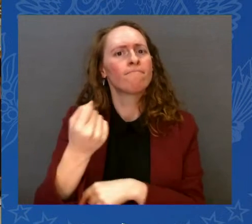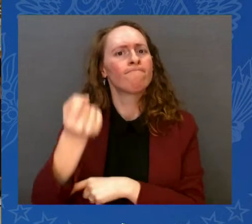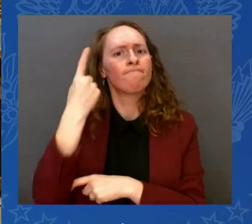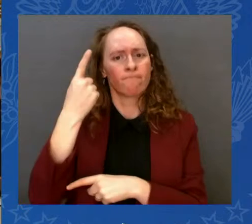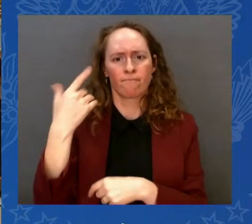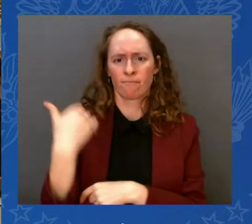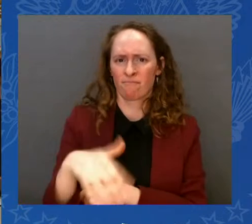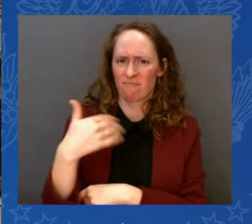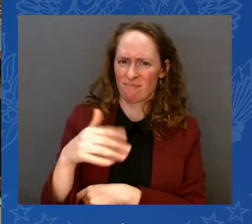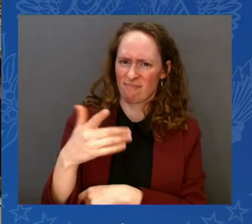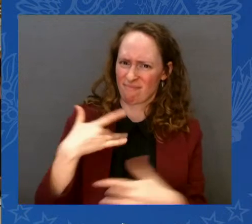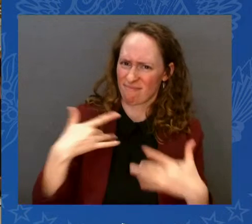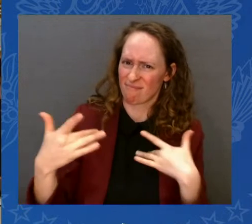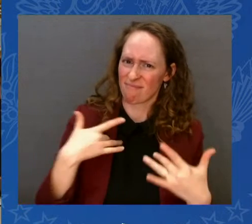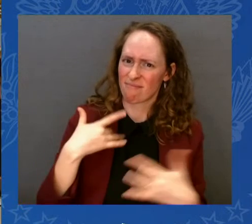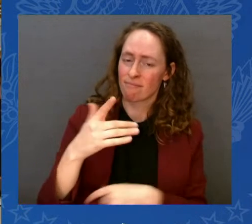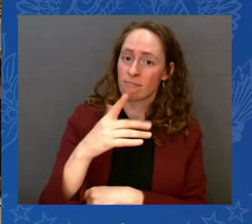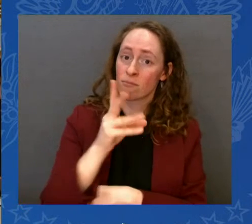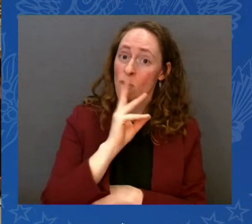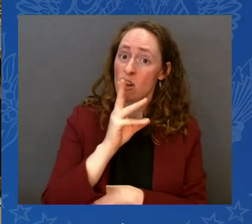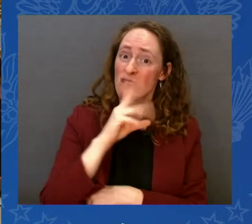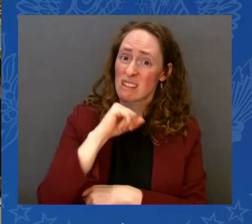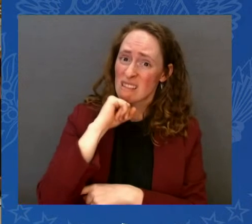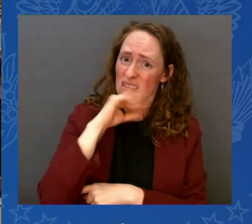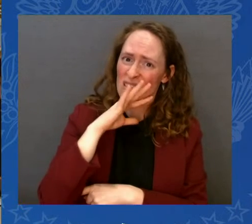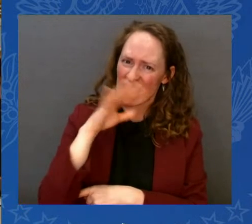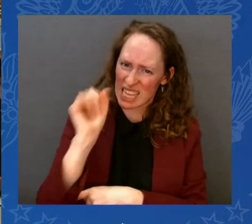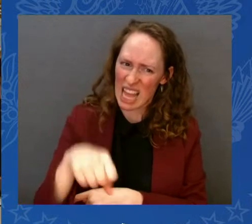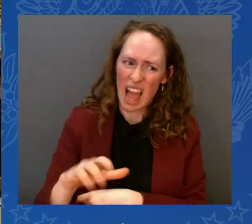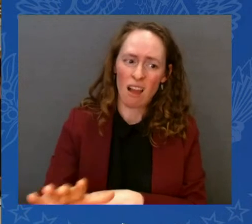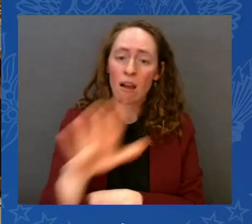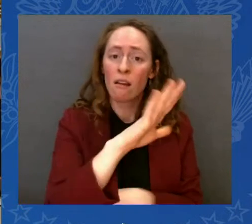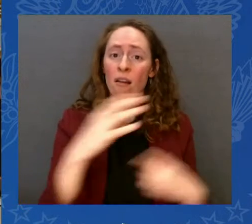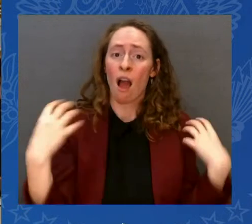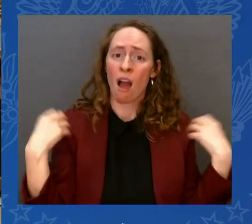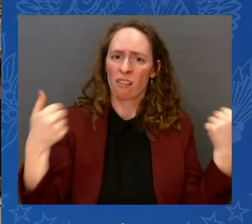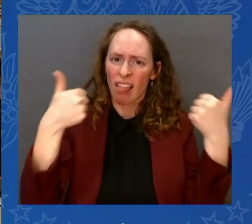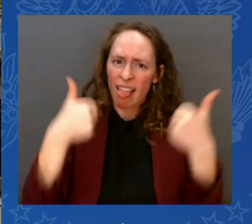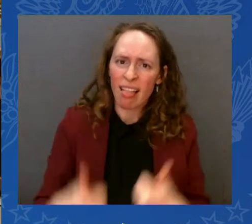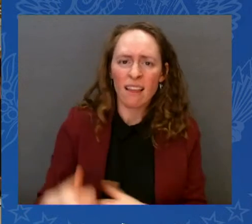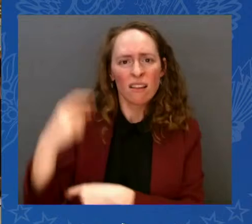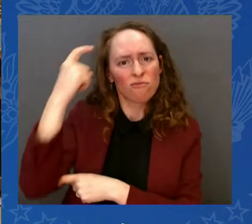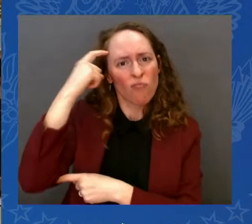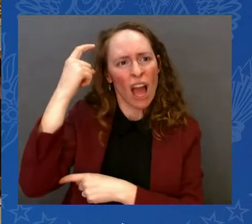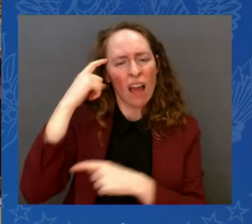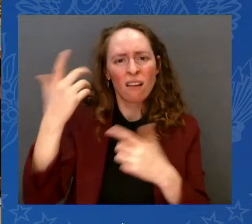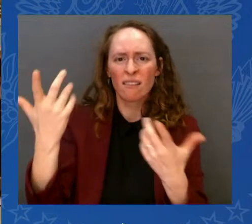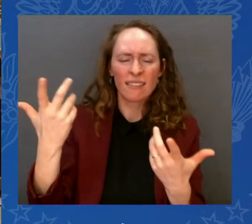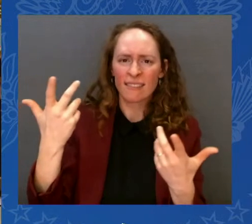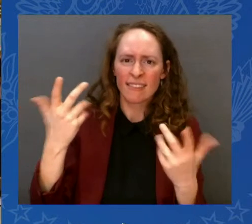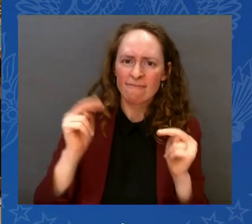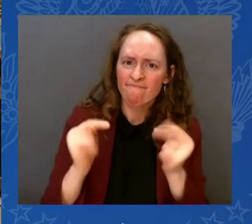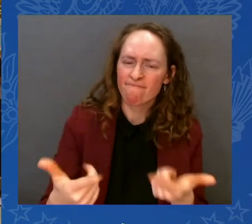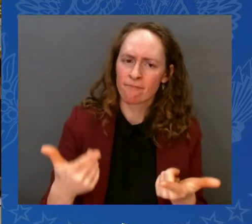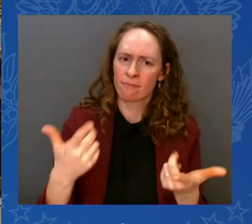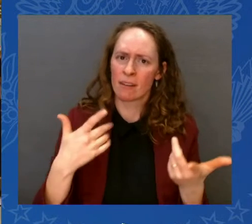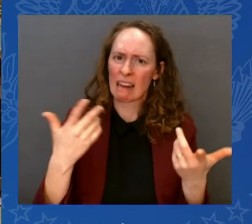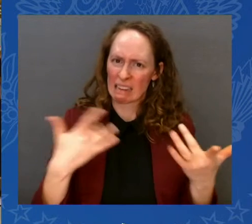The work that we have been doing includes the work that was a part of my visit yesterday to Minnesota. Governor Walz, I talked about you.